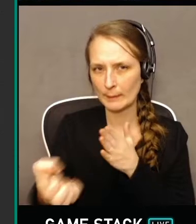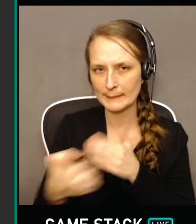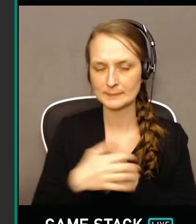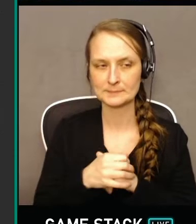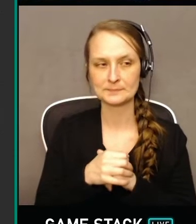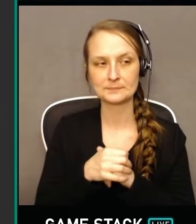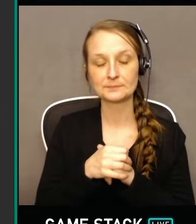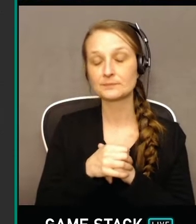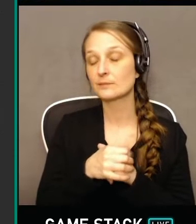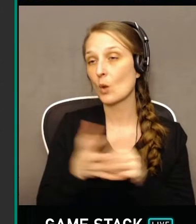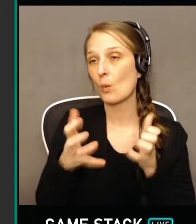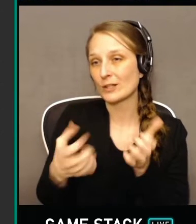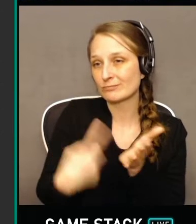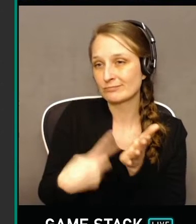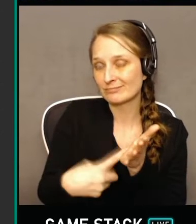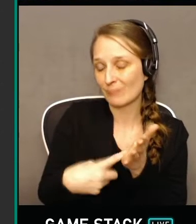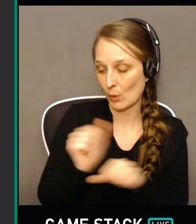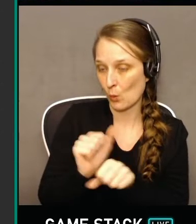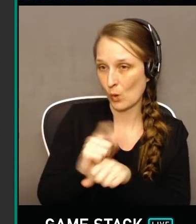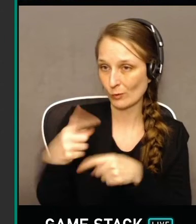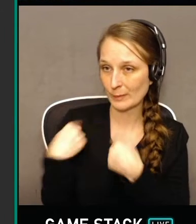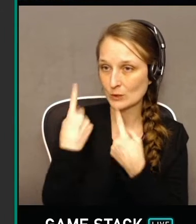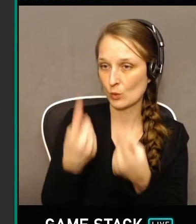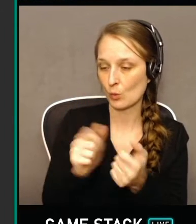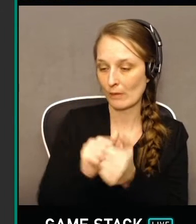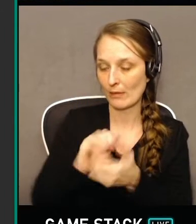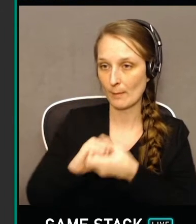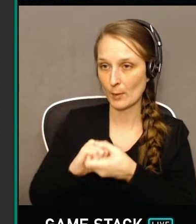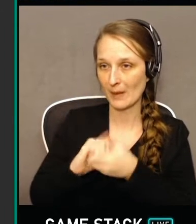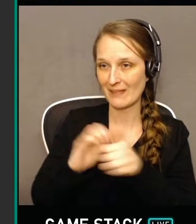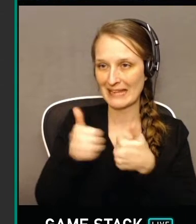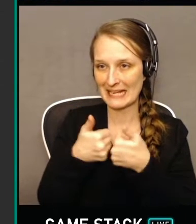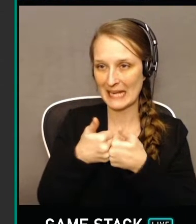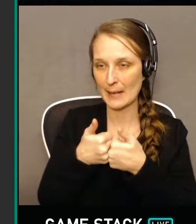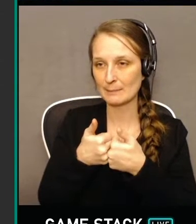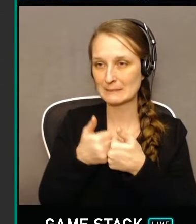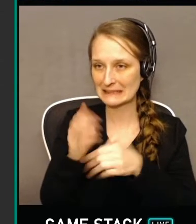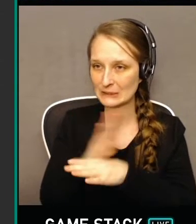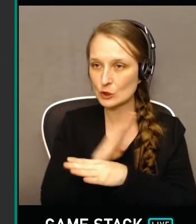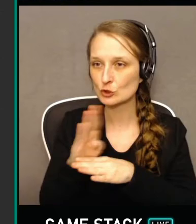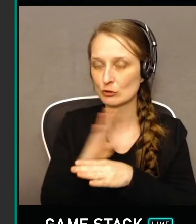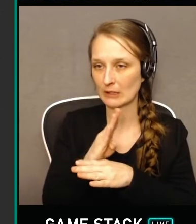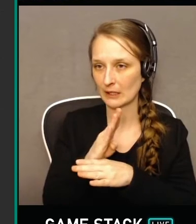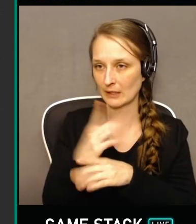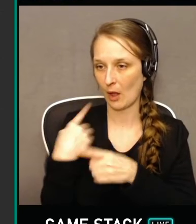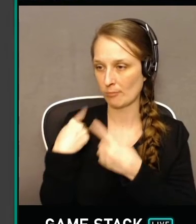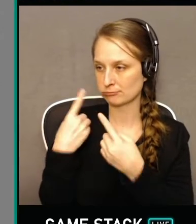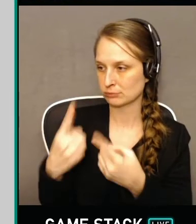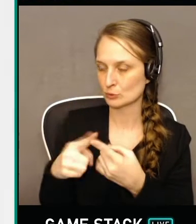I'd like to chat about the work we've been doing with our partners in the games industry leading up to today's announcement.